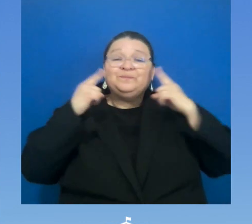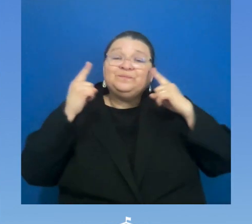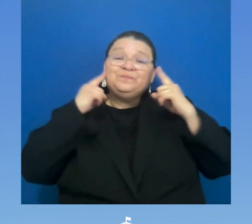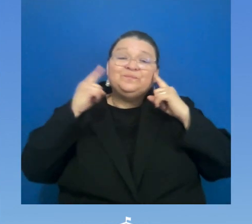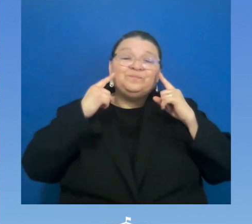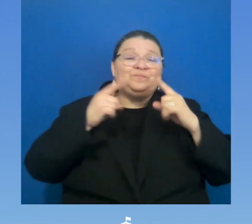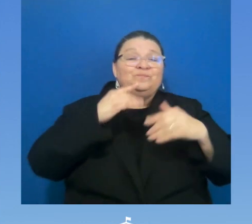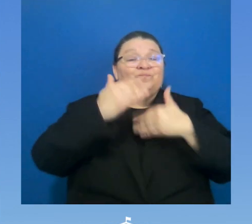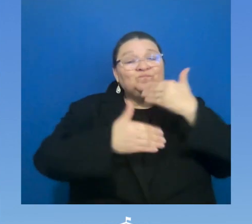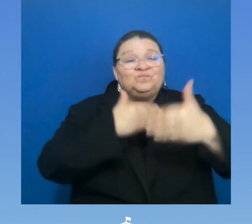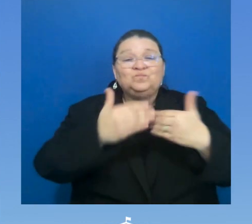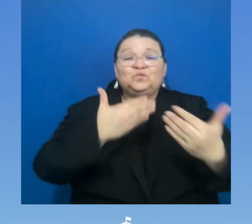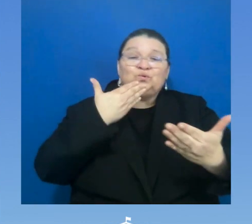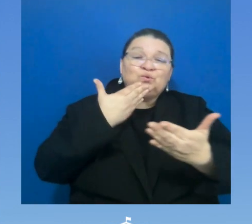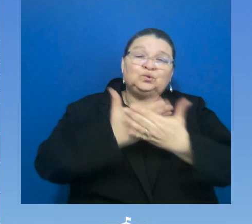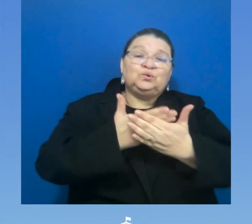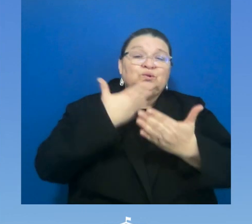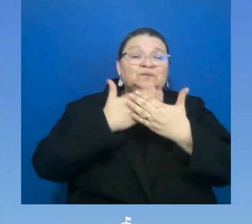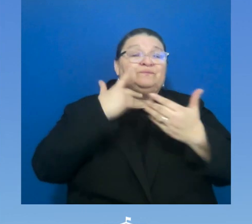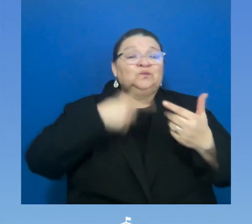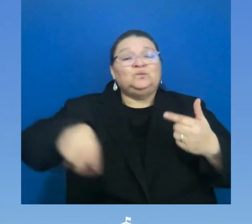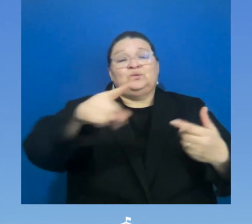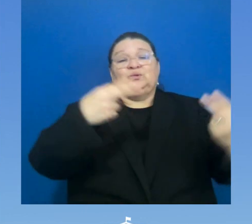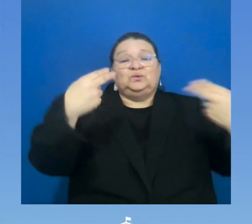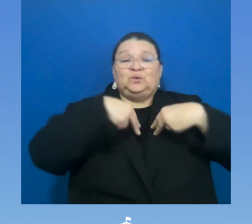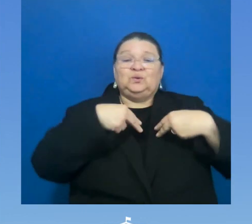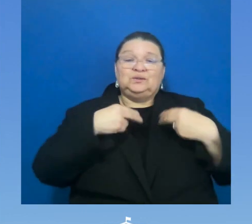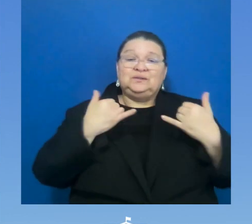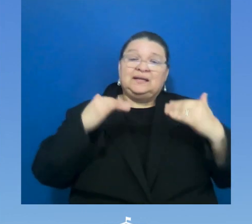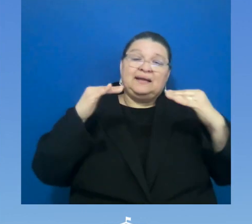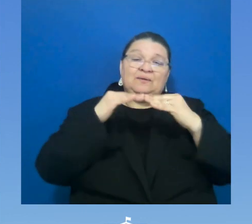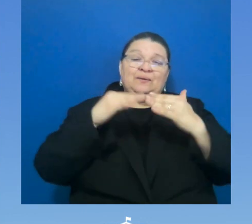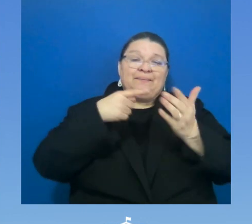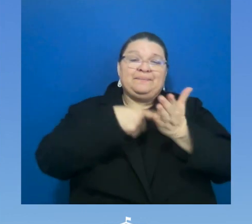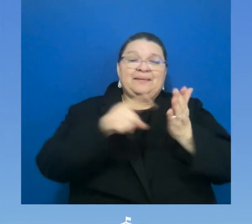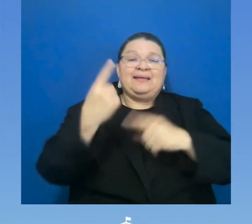Equal Pay Day Summit and for your partnership today and every day.